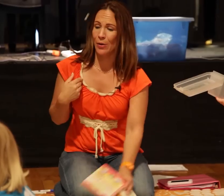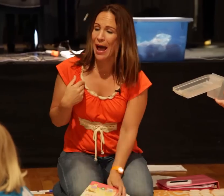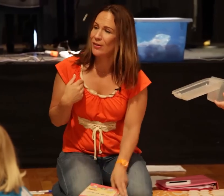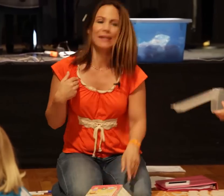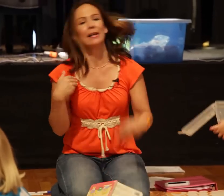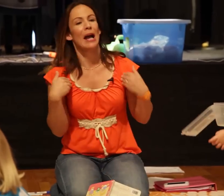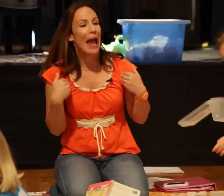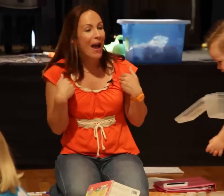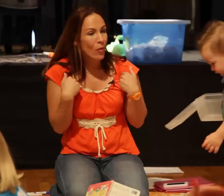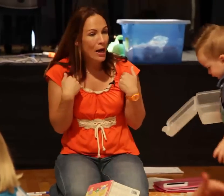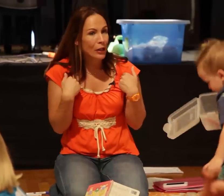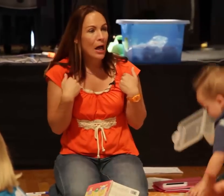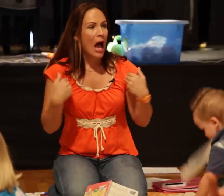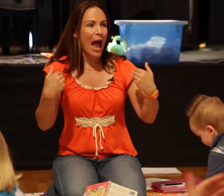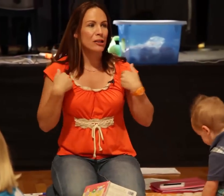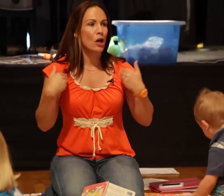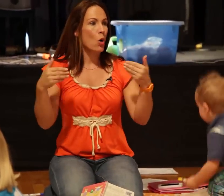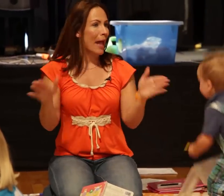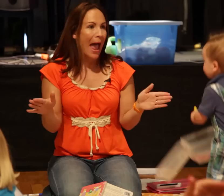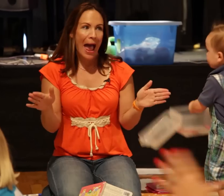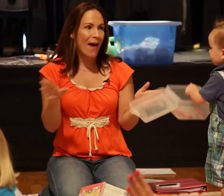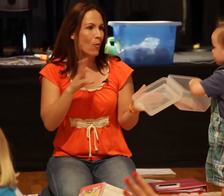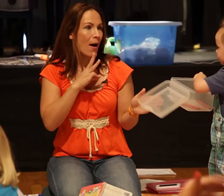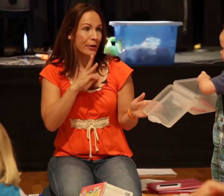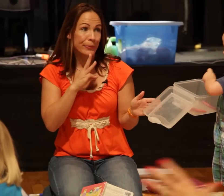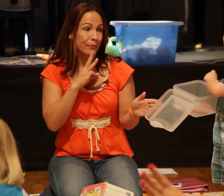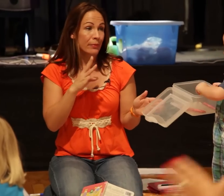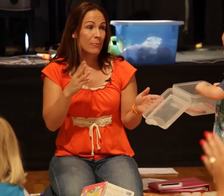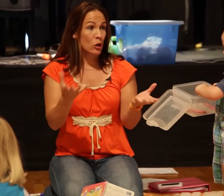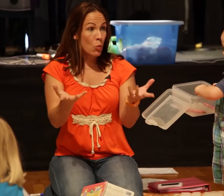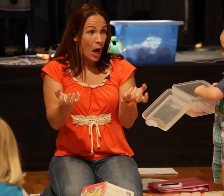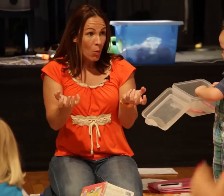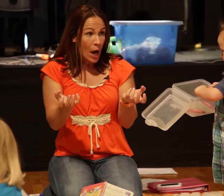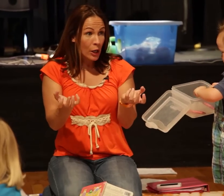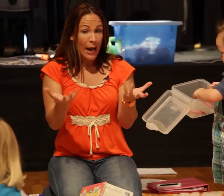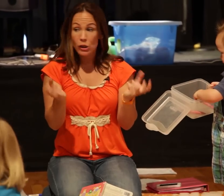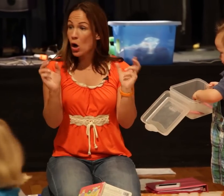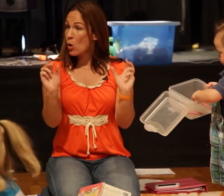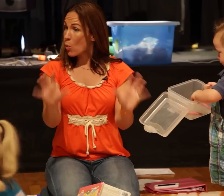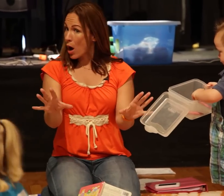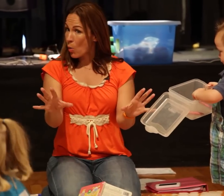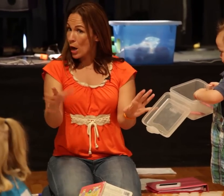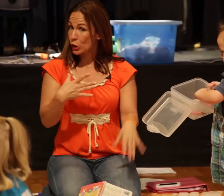So HAVE is here. I HAVE WATER. I DON'T-HAVE WATER. Do you WANT water? I DON'T-WANT water.